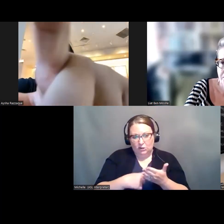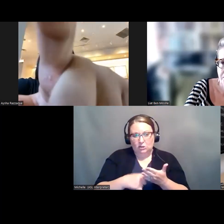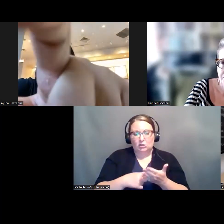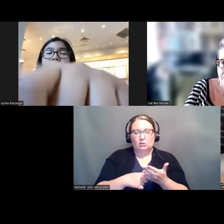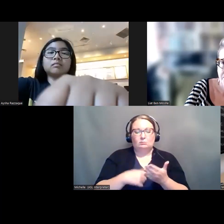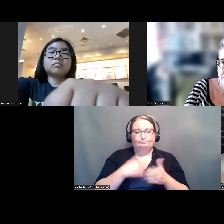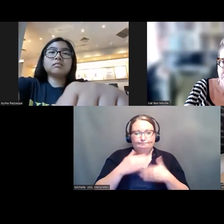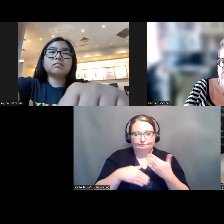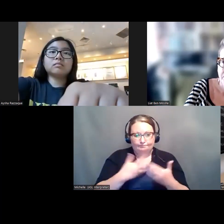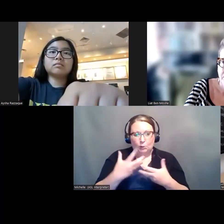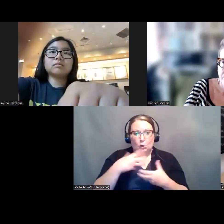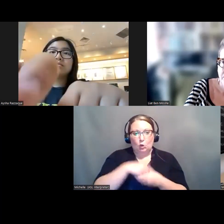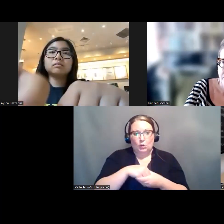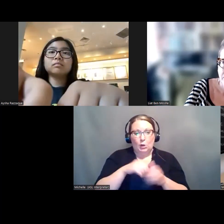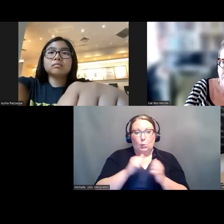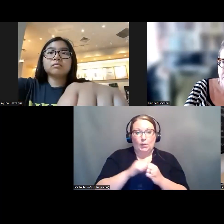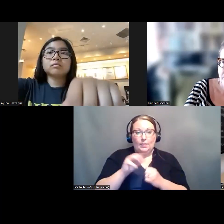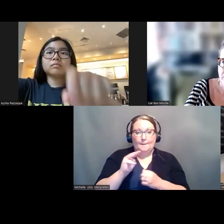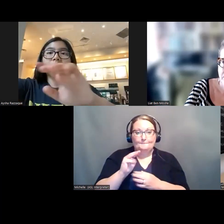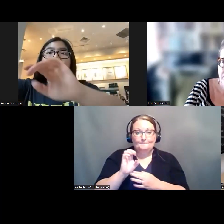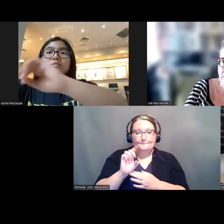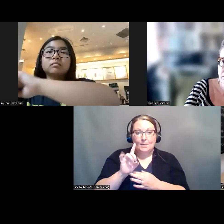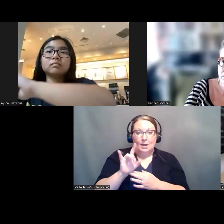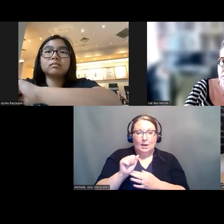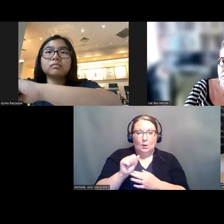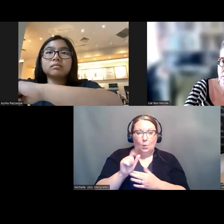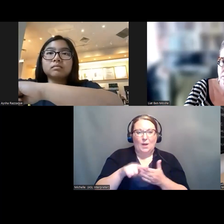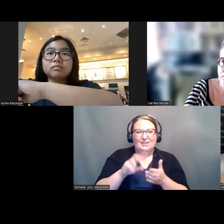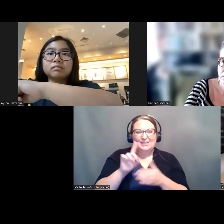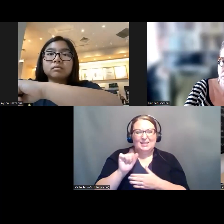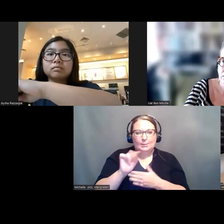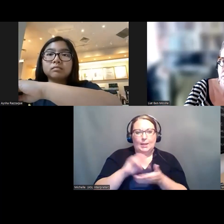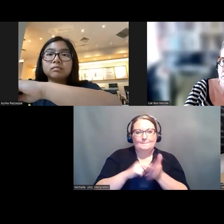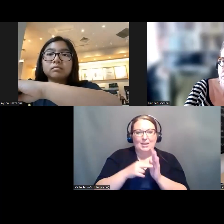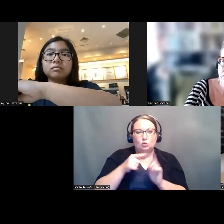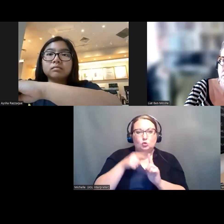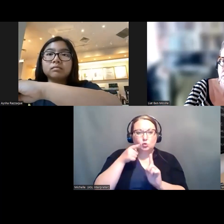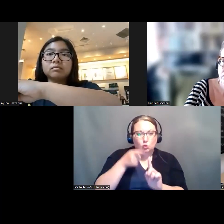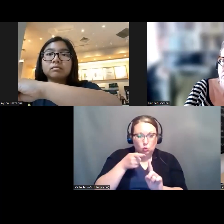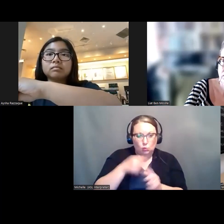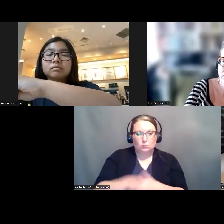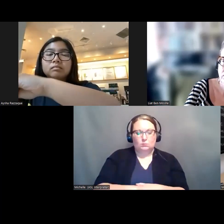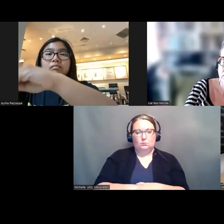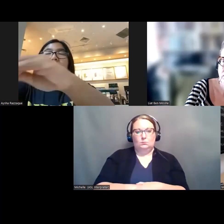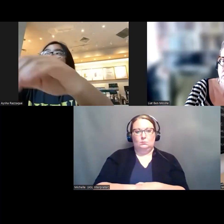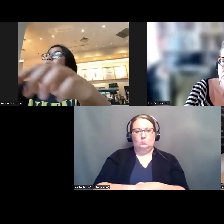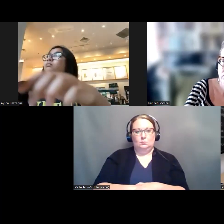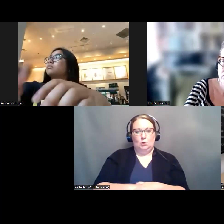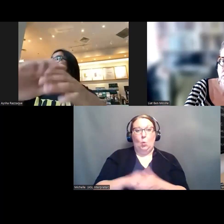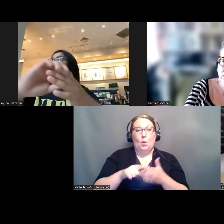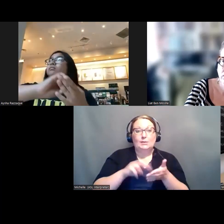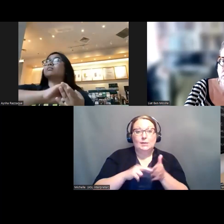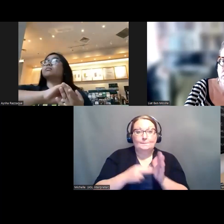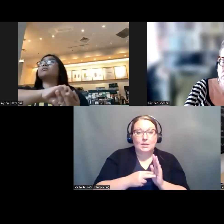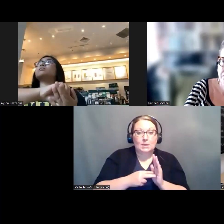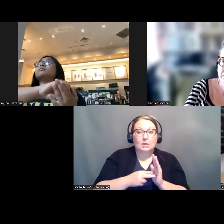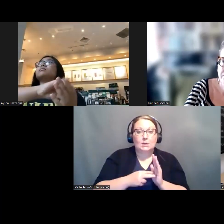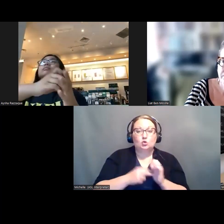including with the media, you know, what does disability mean to you? You know, what does it mean to you to live in a world